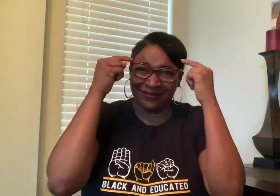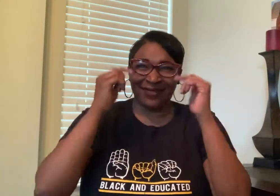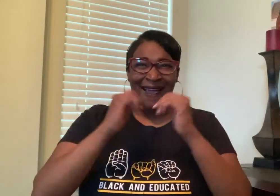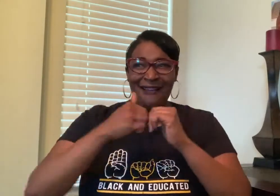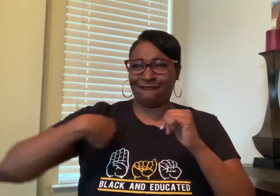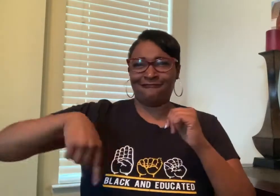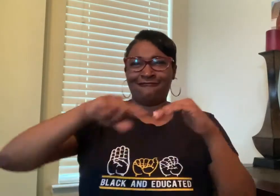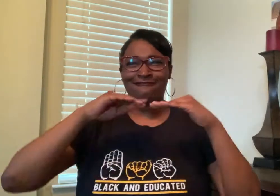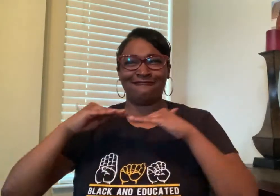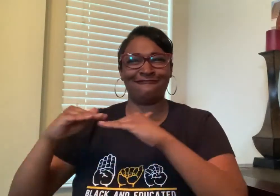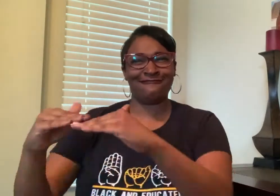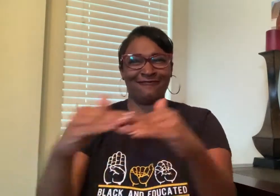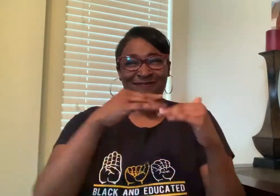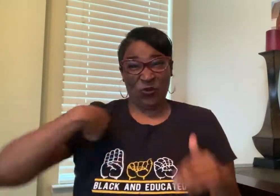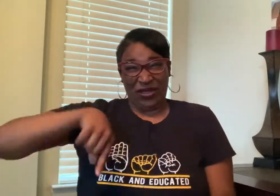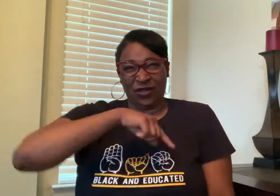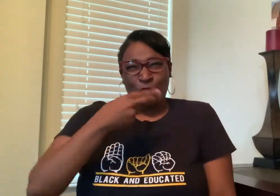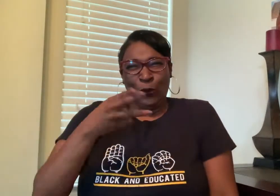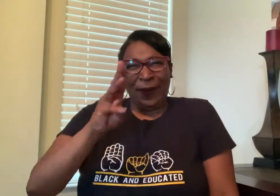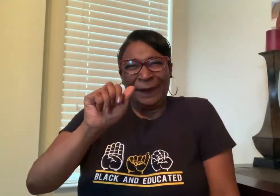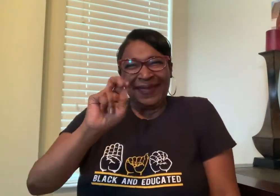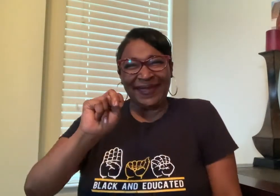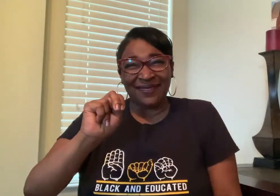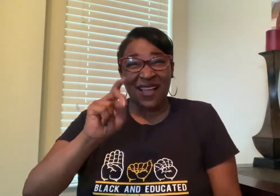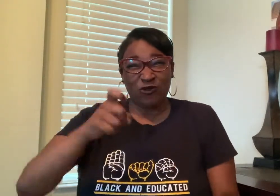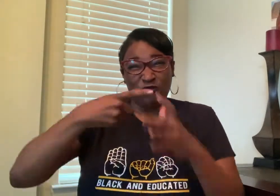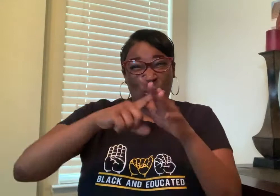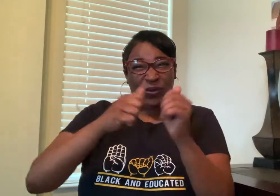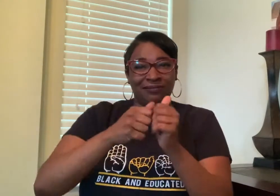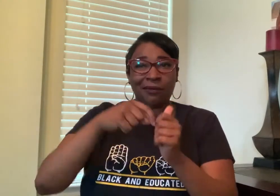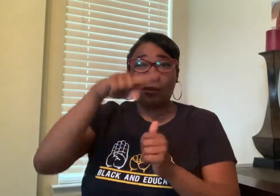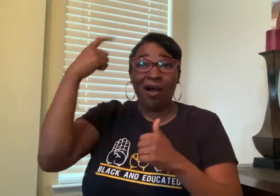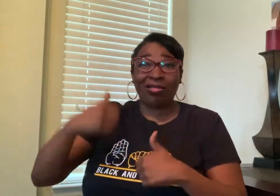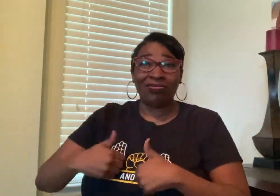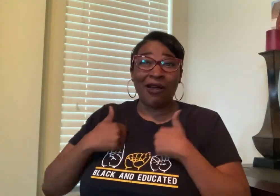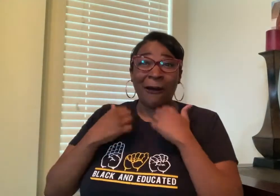We have to think about equality and justice, we are all human.